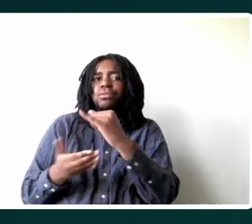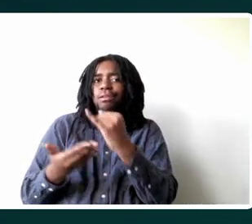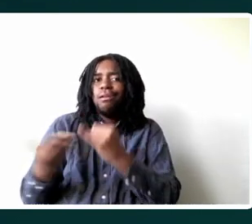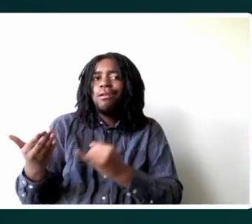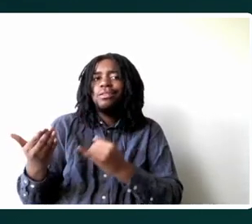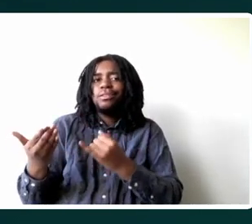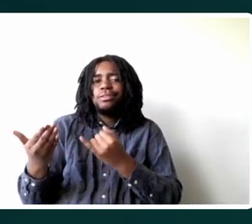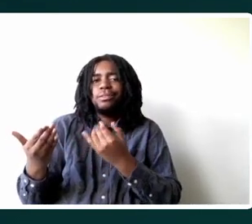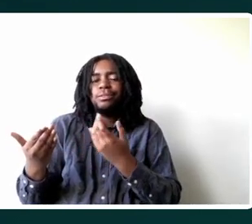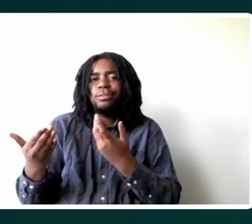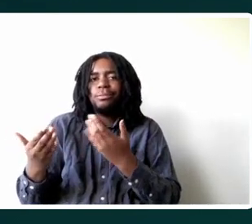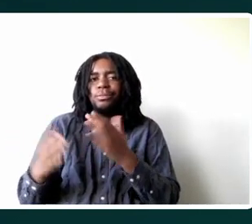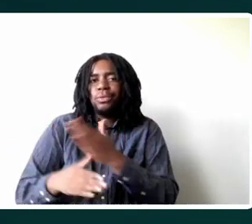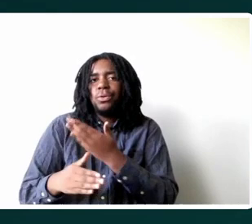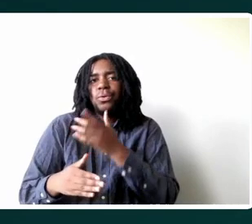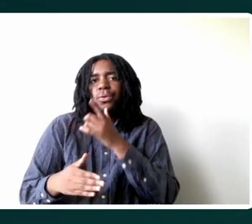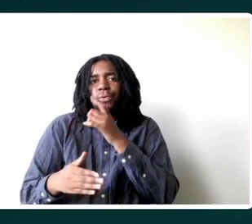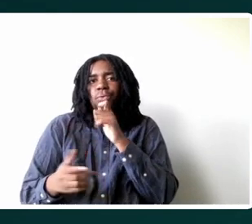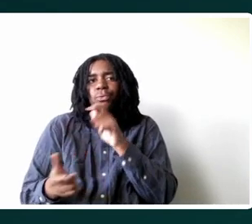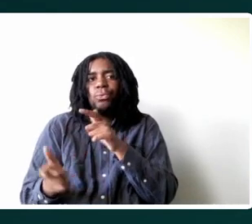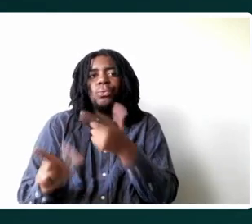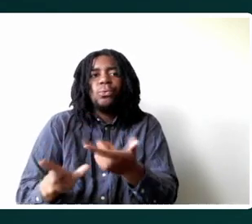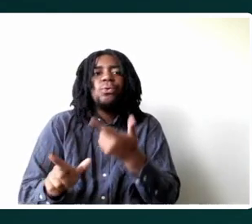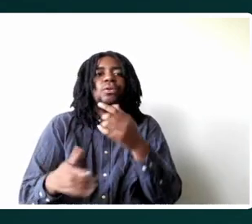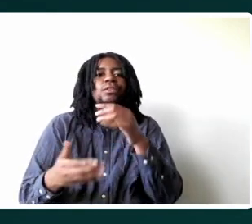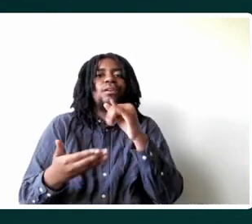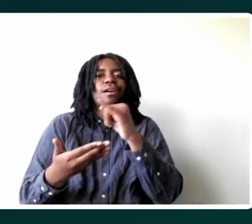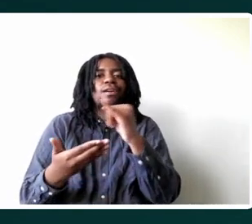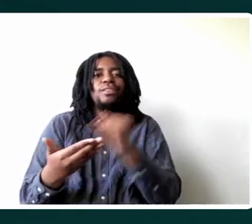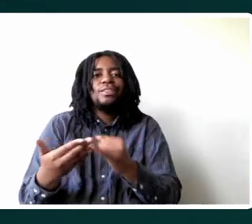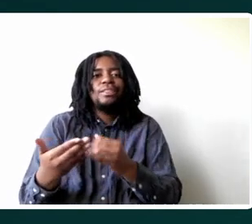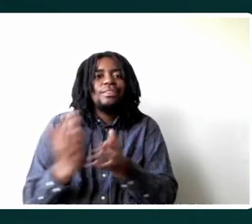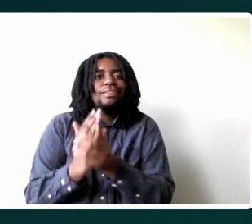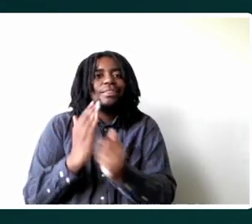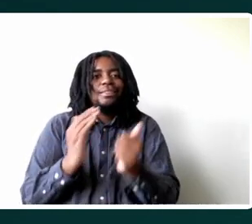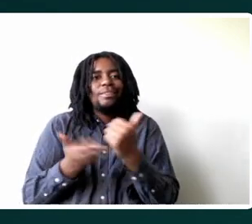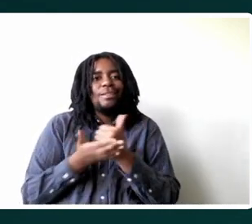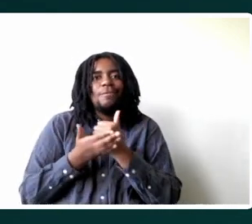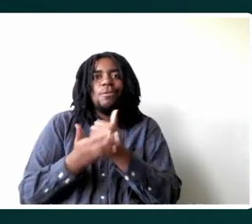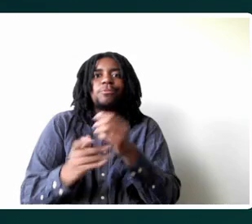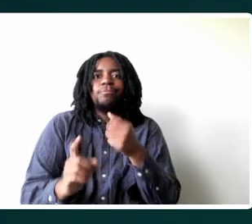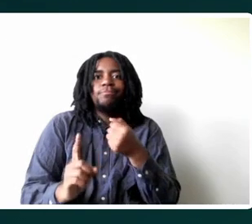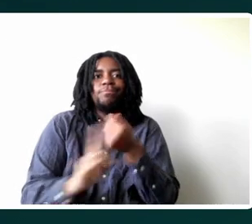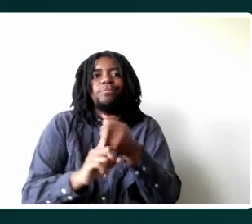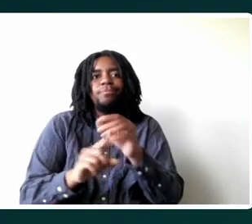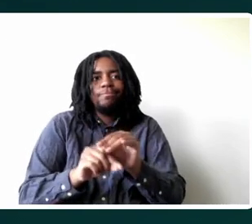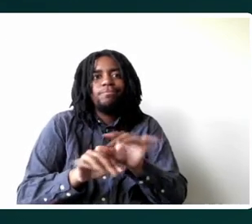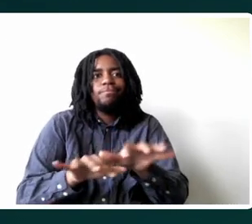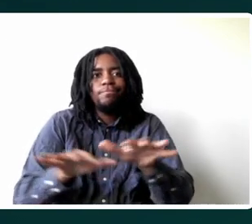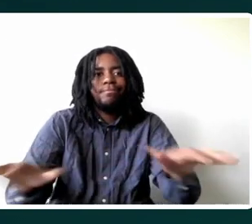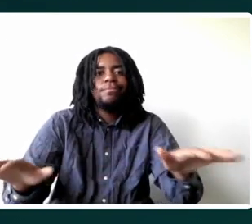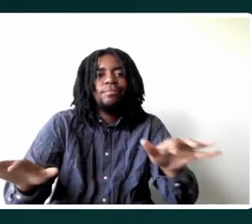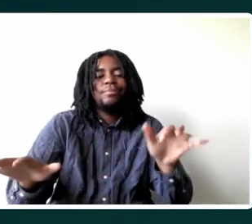whose artistic skills and careers did they help cultivate as mentors or as teachers, we really